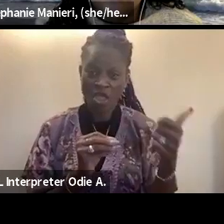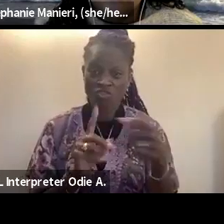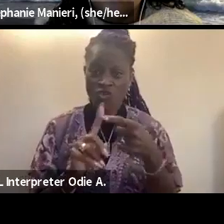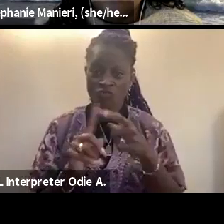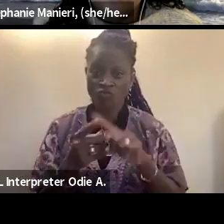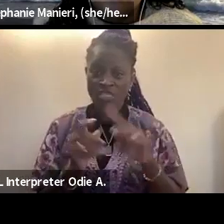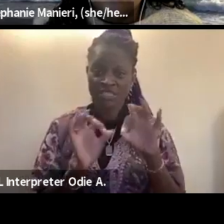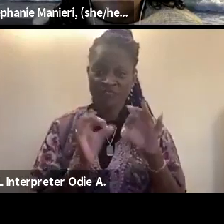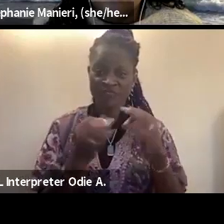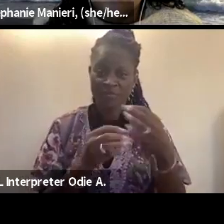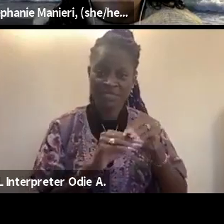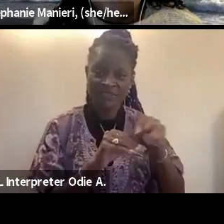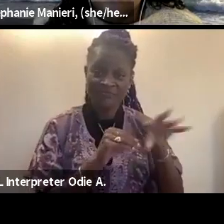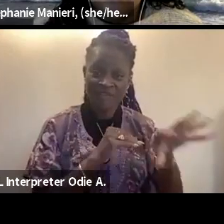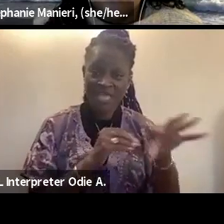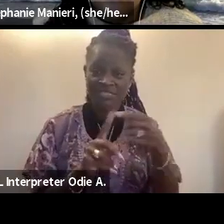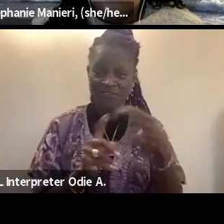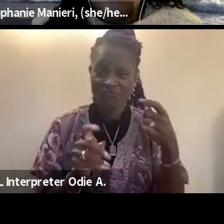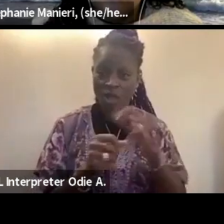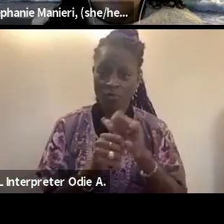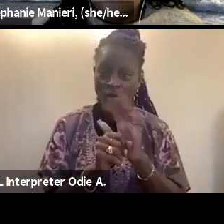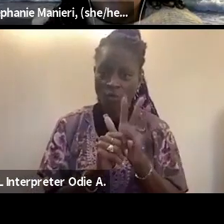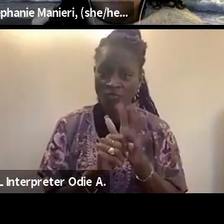But as Doctor May said, we will continue